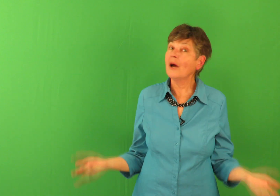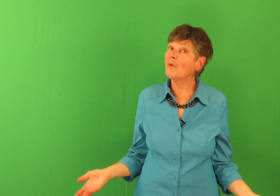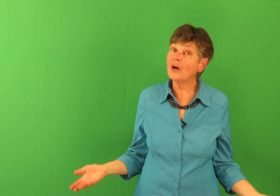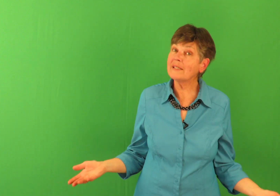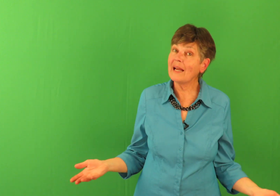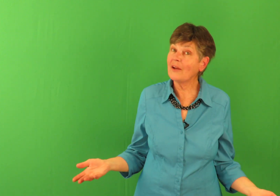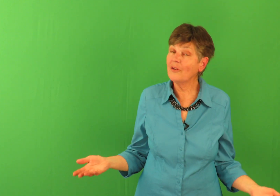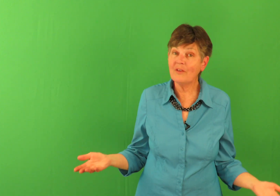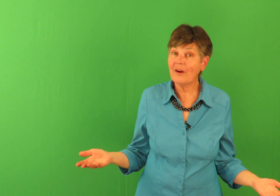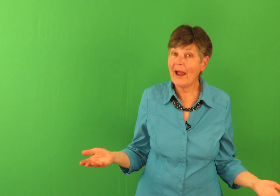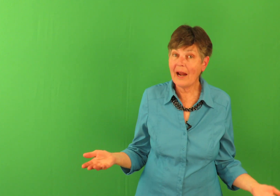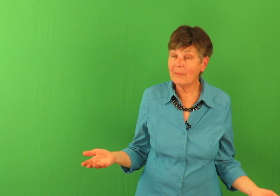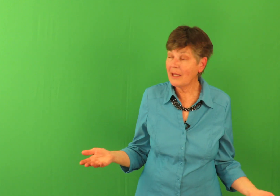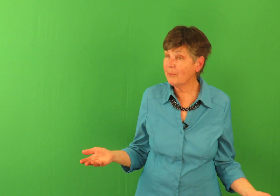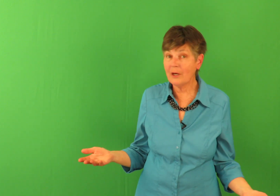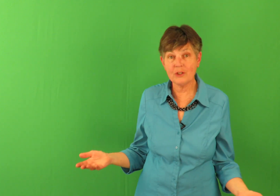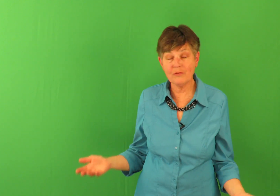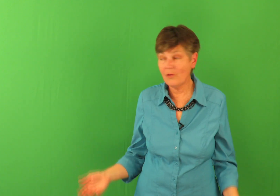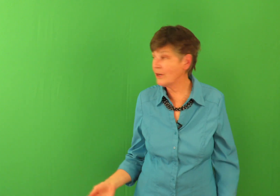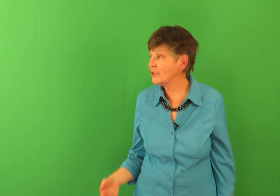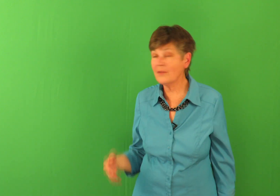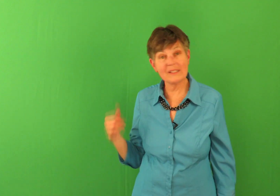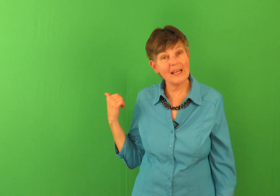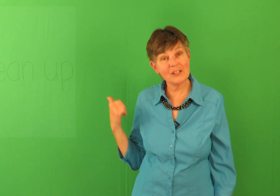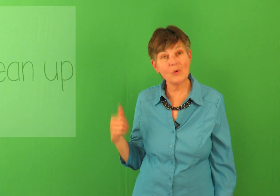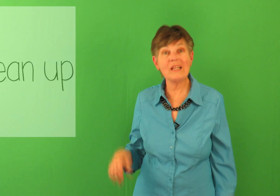some words I couldn't figure out how to make a picture for so this next one is